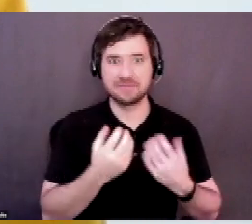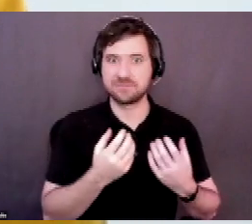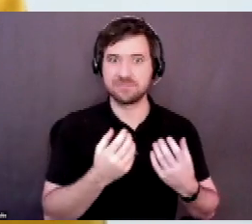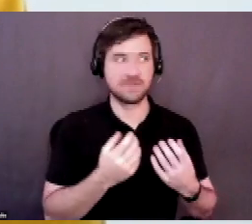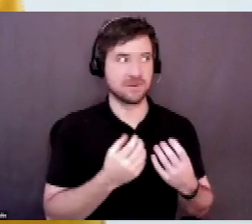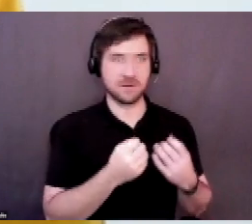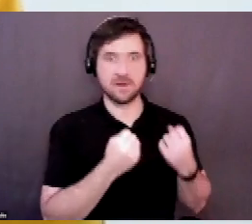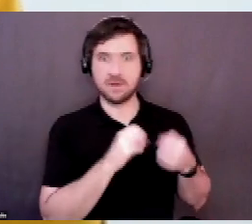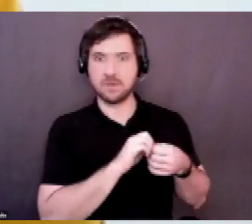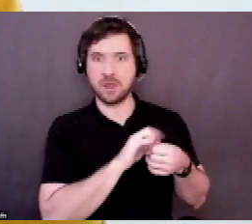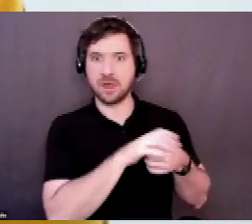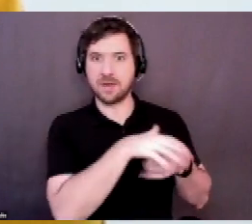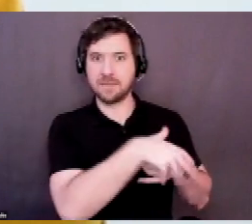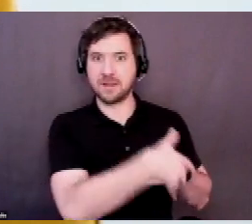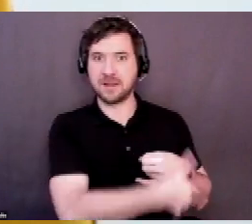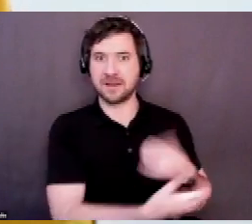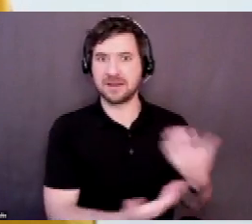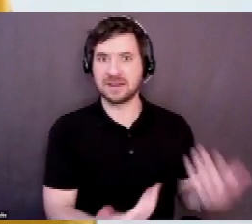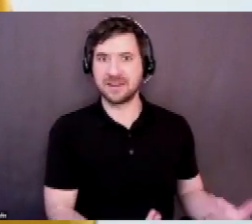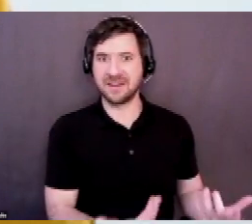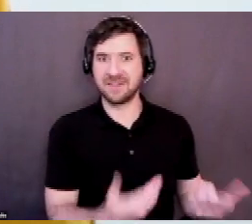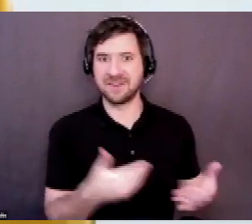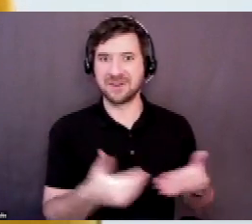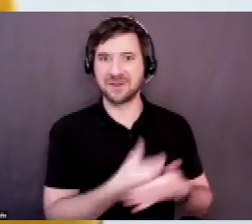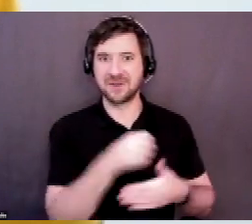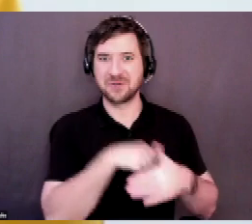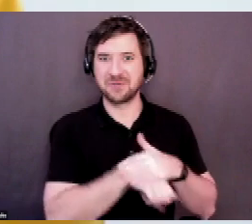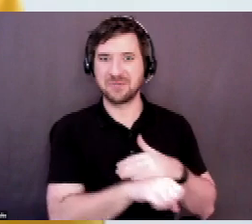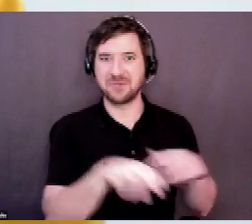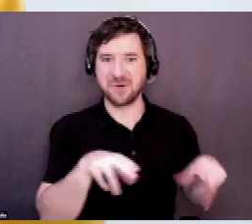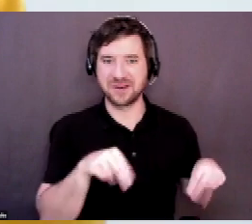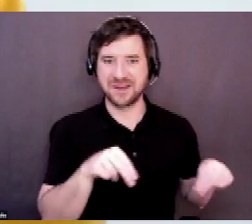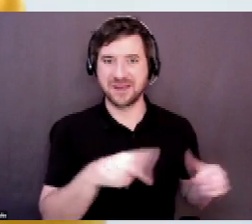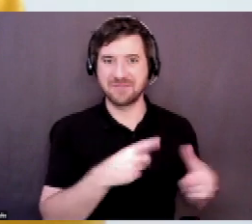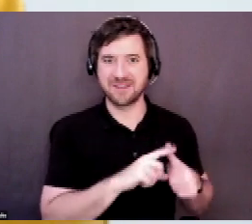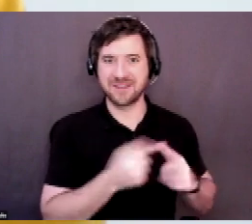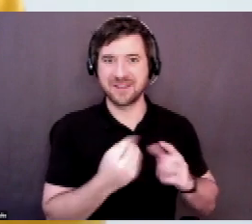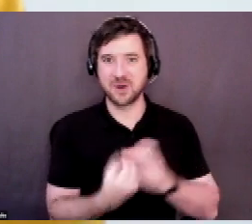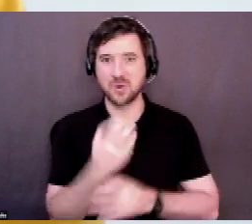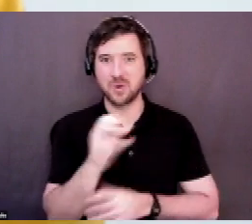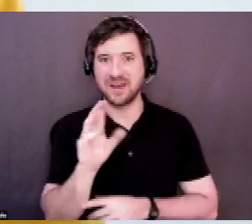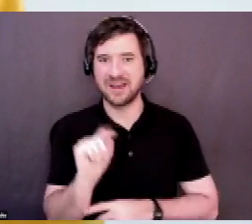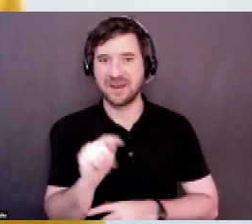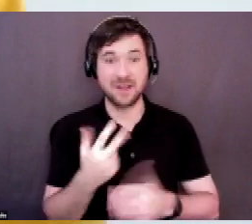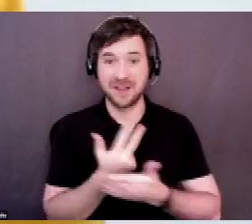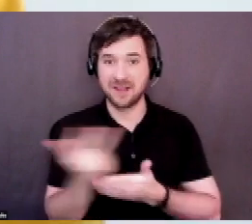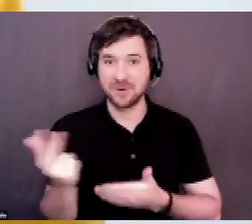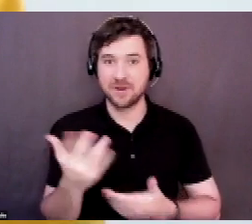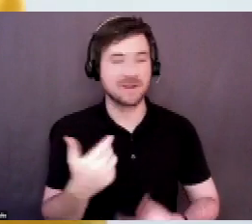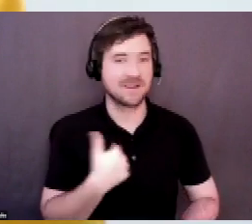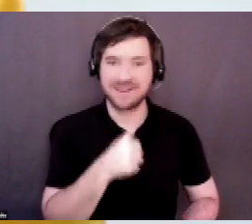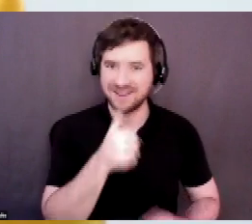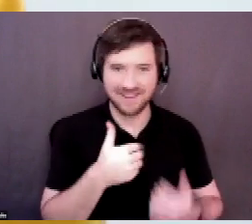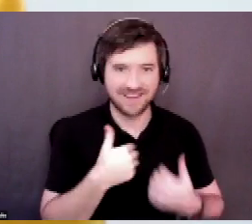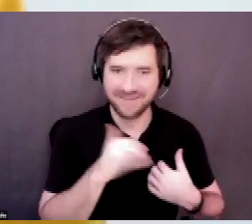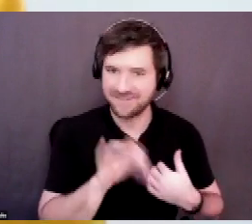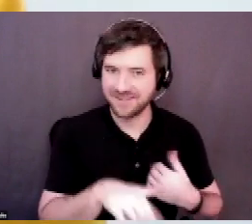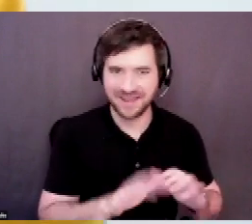you're out of them in like three weeks. But I didn't have, you know, was able to have her stay in those for a good couple of months. But anyways, I don't want to divert on that.